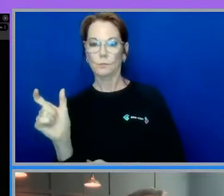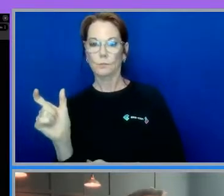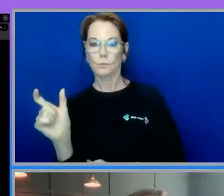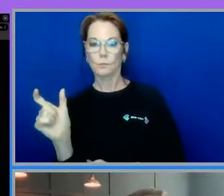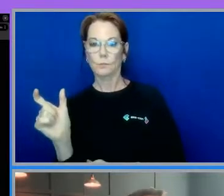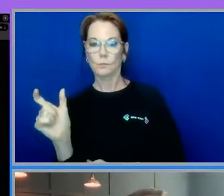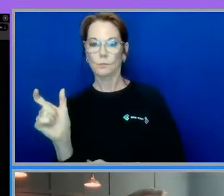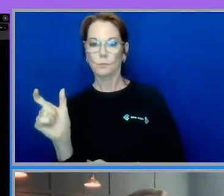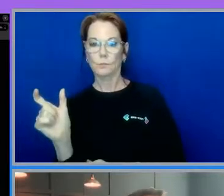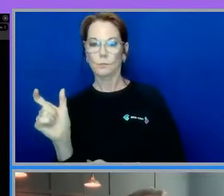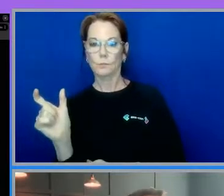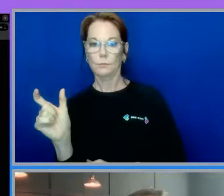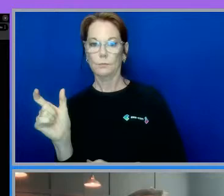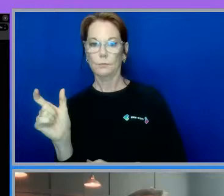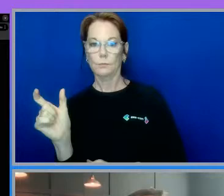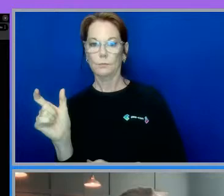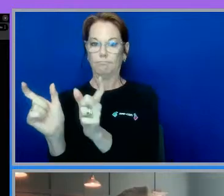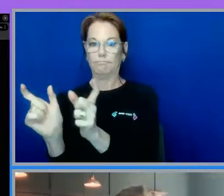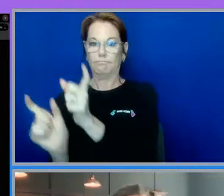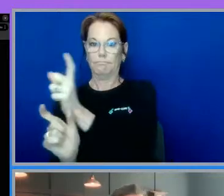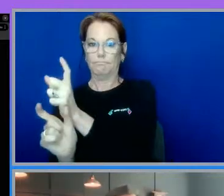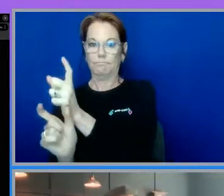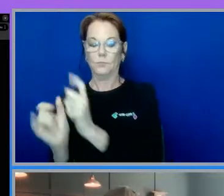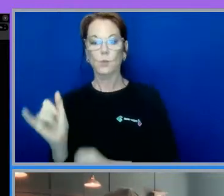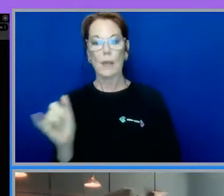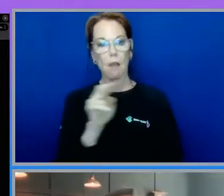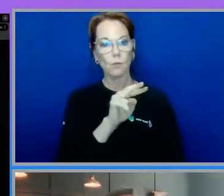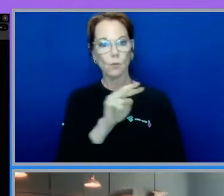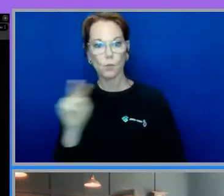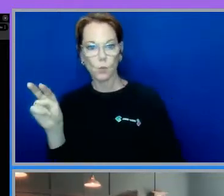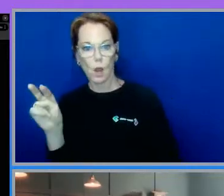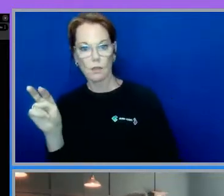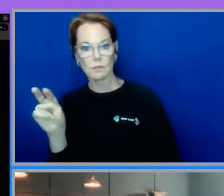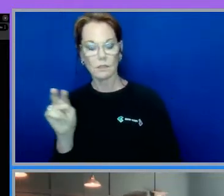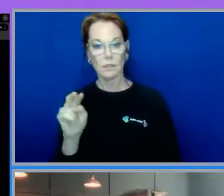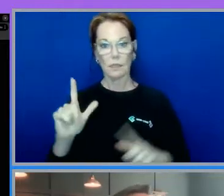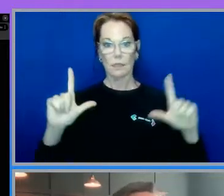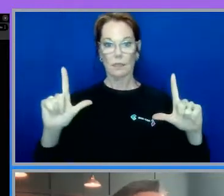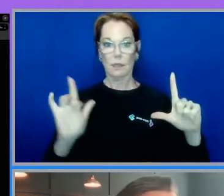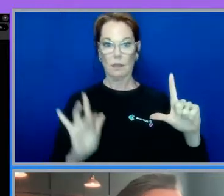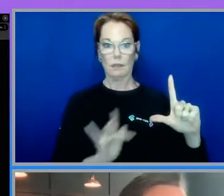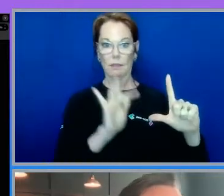and in line. So now and then, in the middle of the page, there's